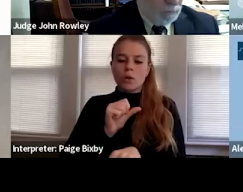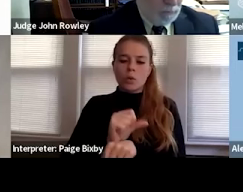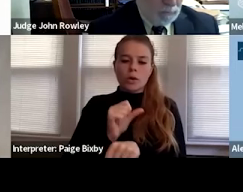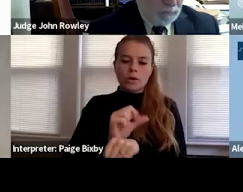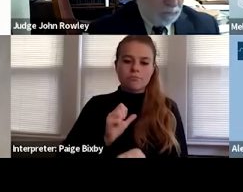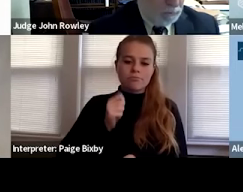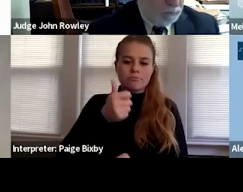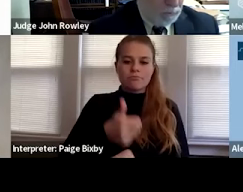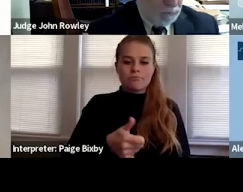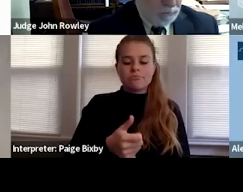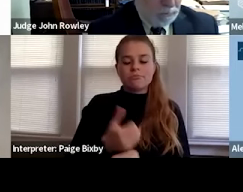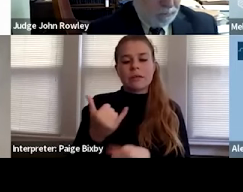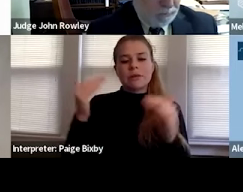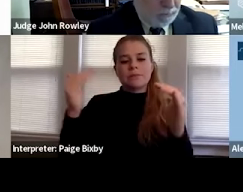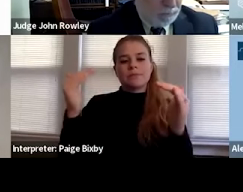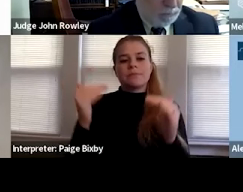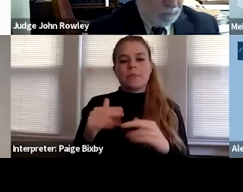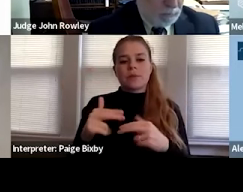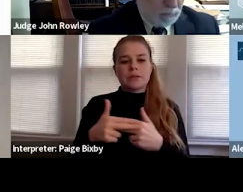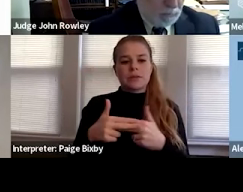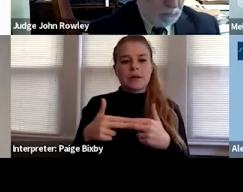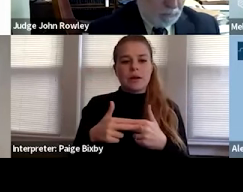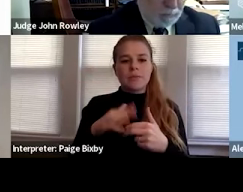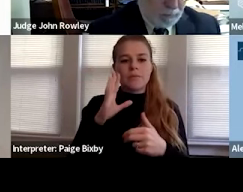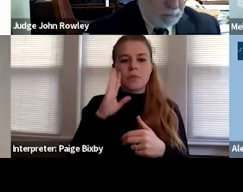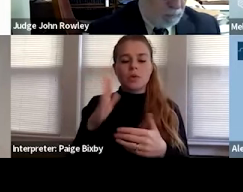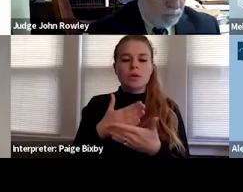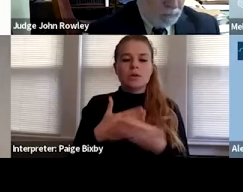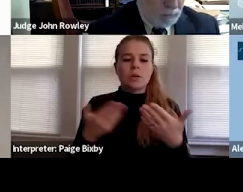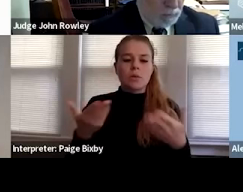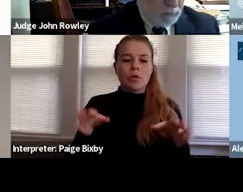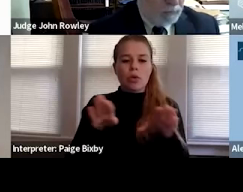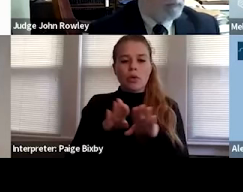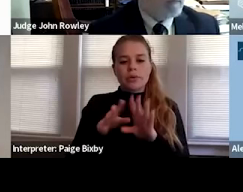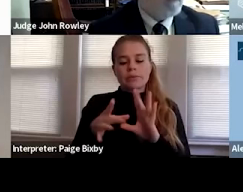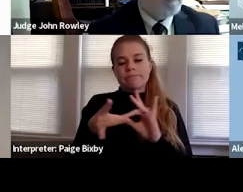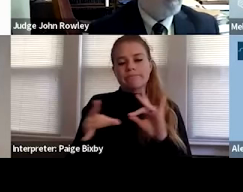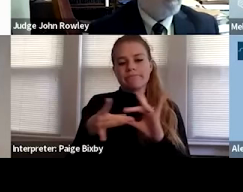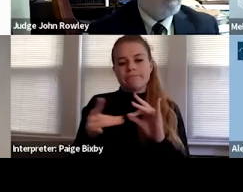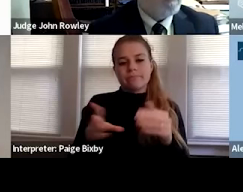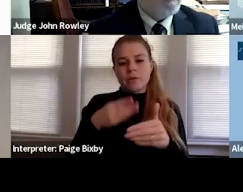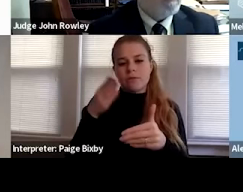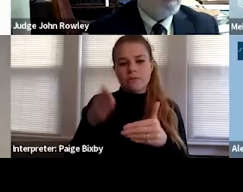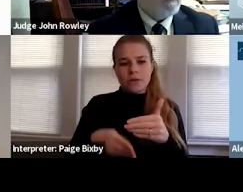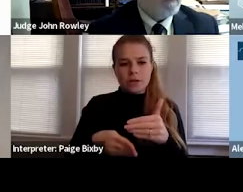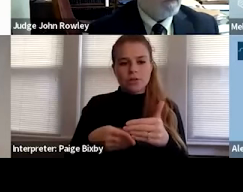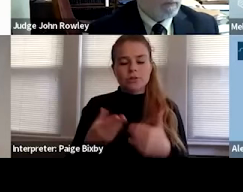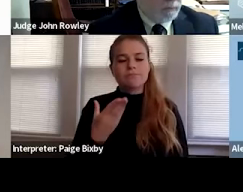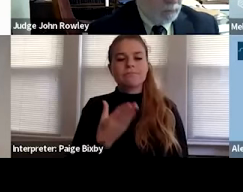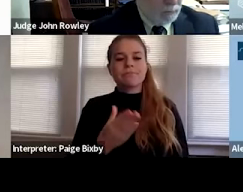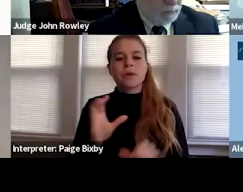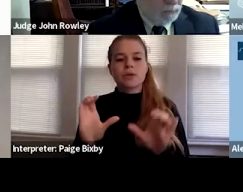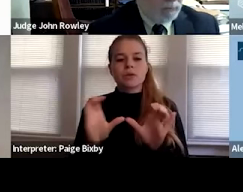If we can move to the next slide, I'll get some of our closing remarks completed. Here is the certificate of attendance